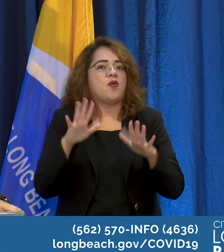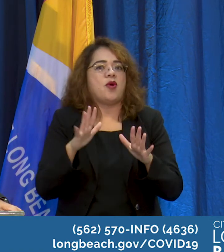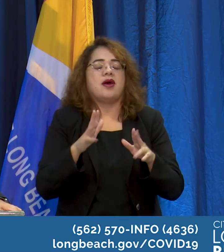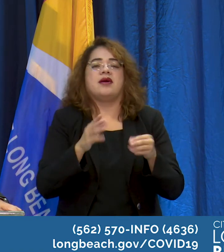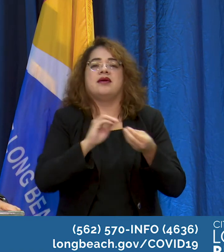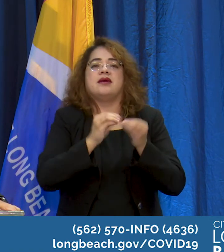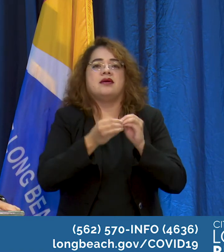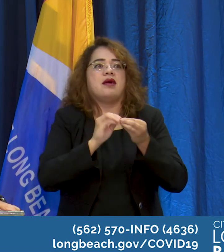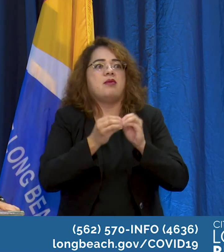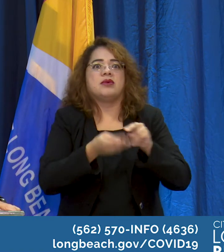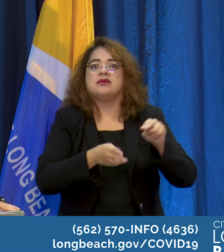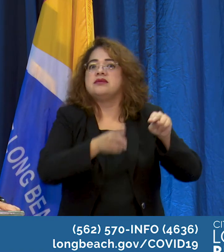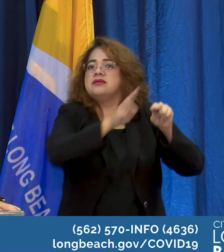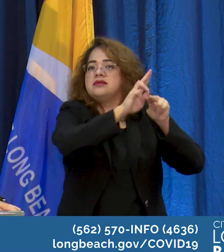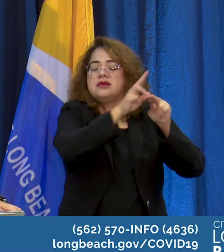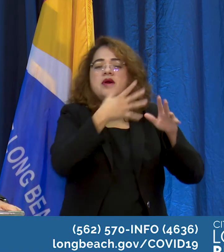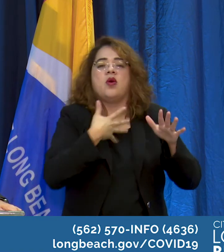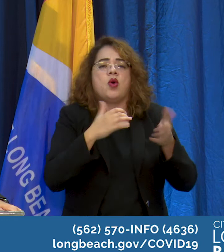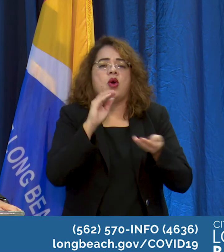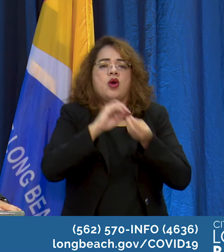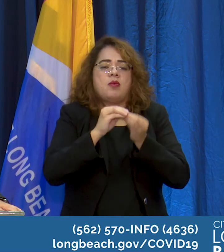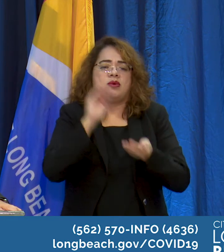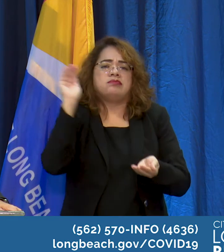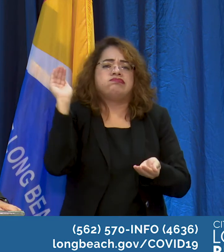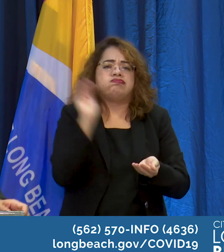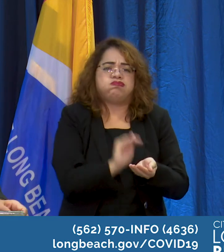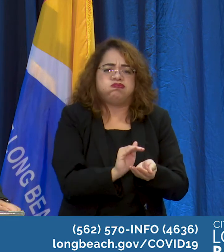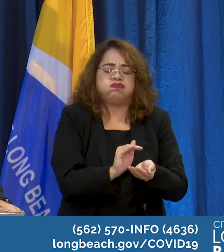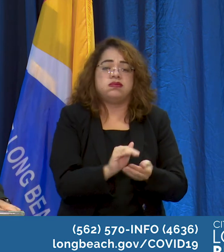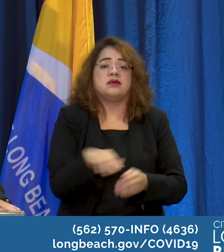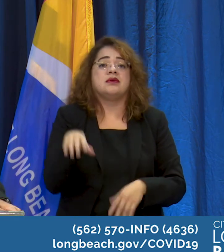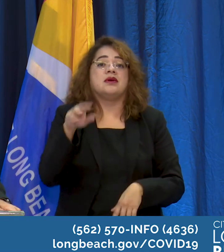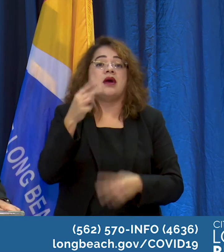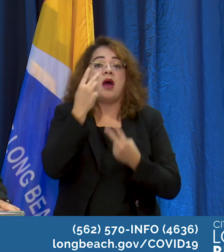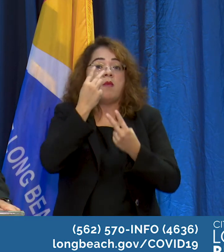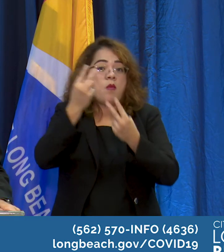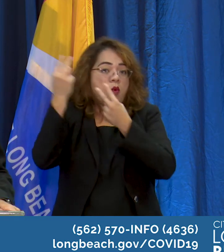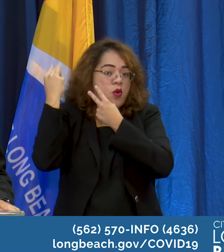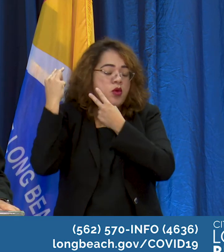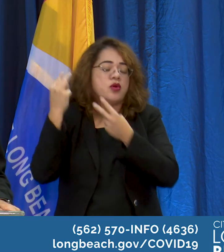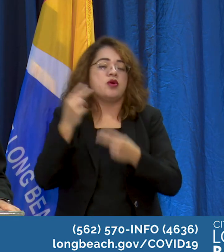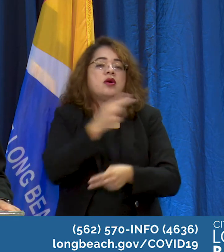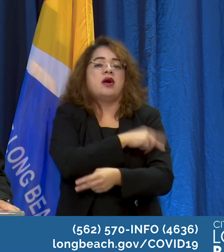memorial medical center east st mary niels decisions